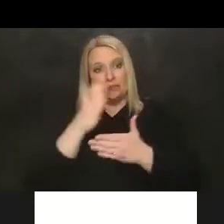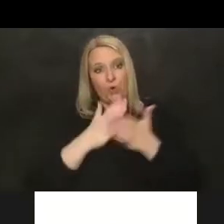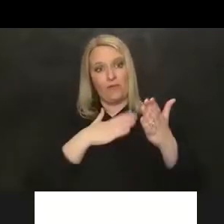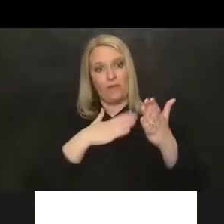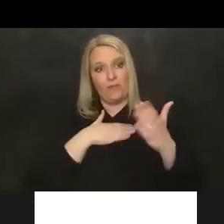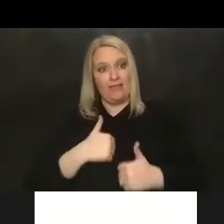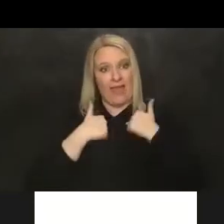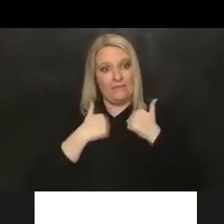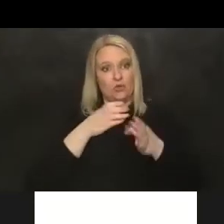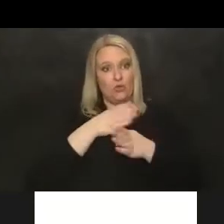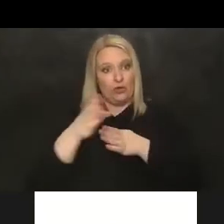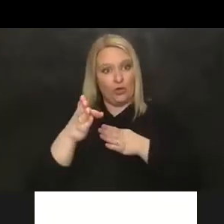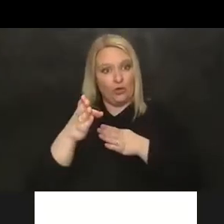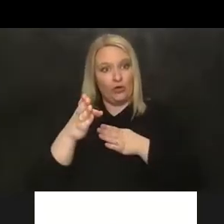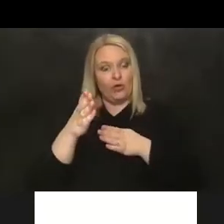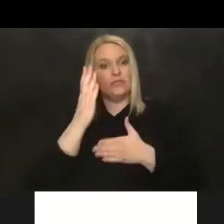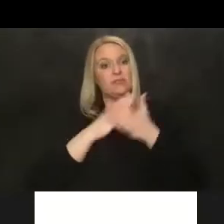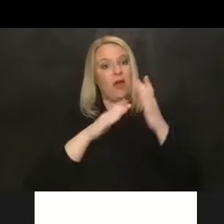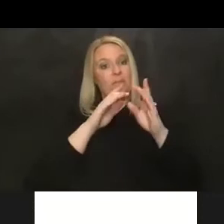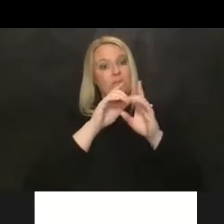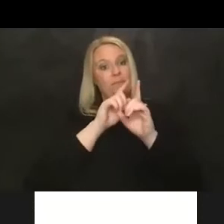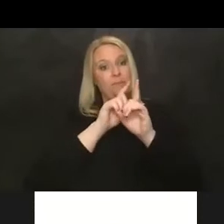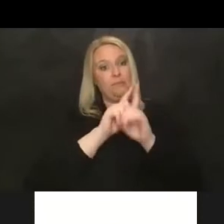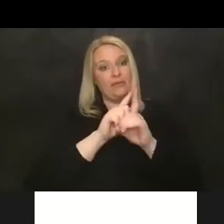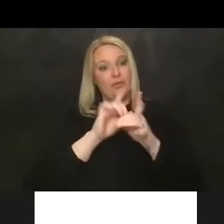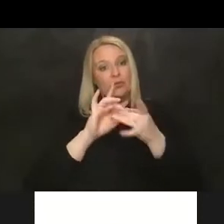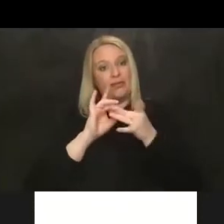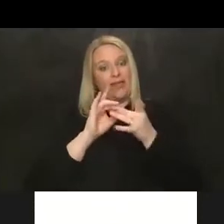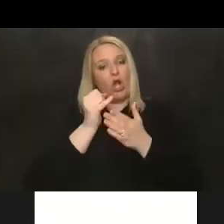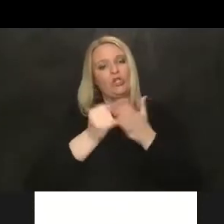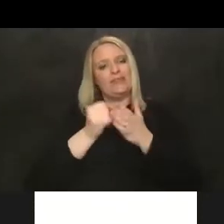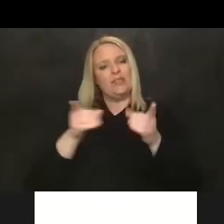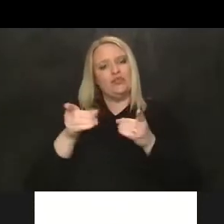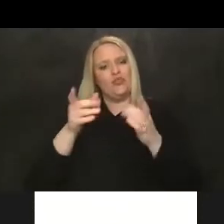in getting some mentoring about the artistic director role, it's something that's always been in